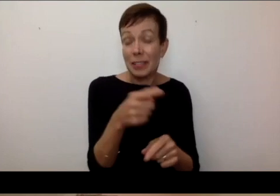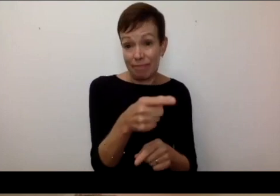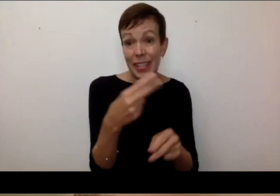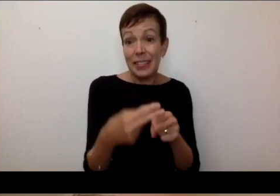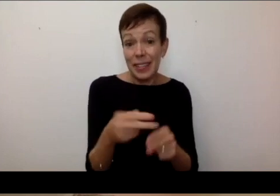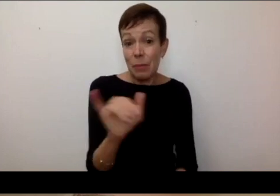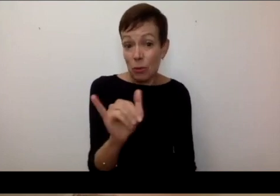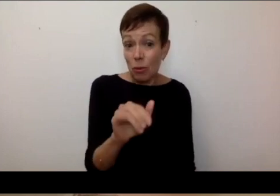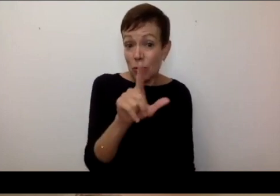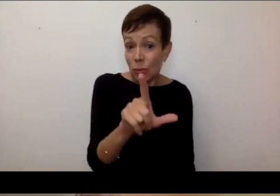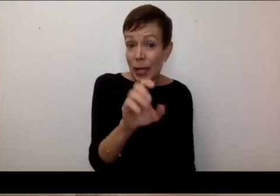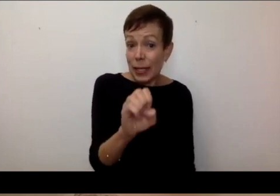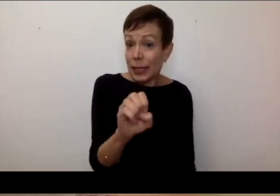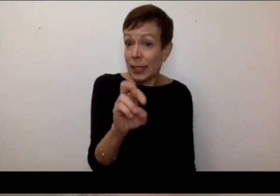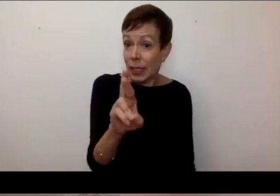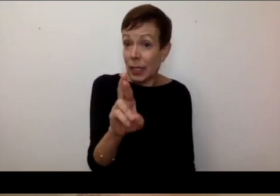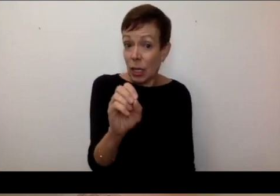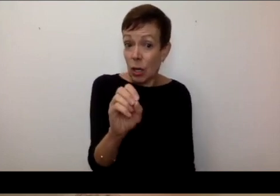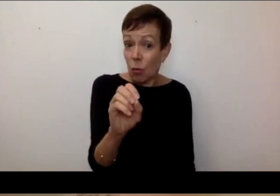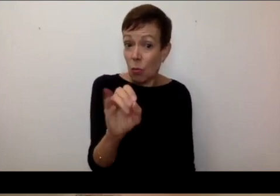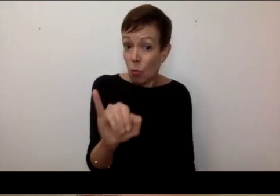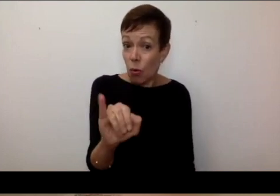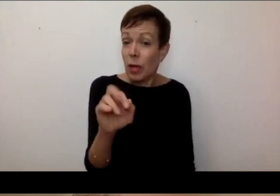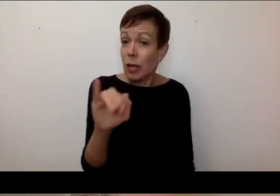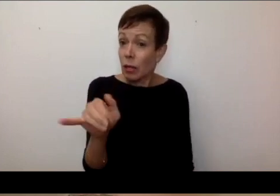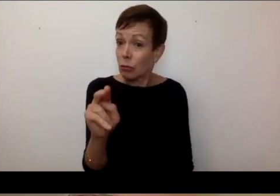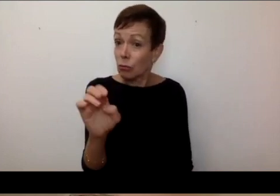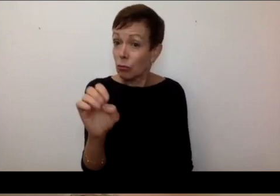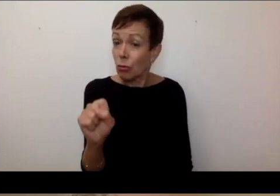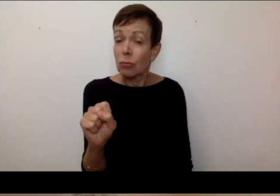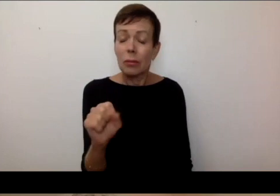a playwright and co-founder of the 1960s black arts movement